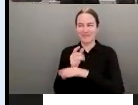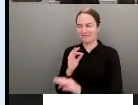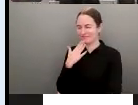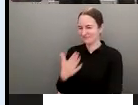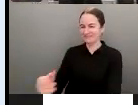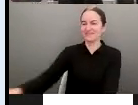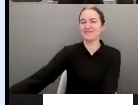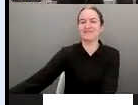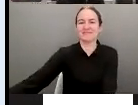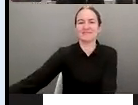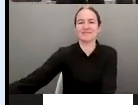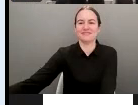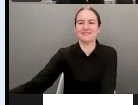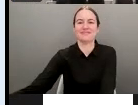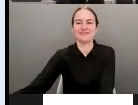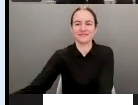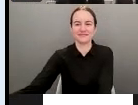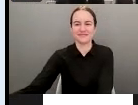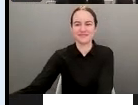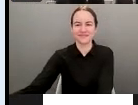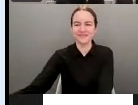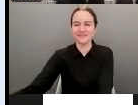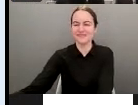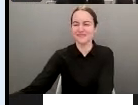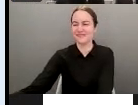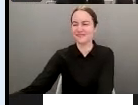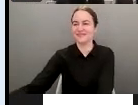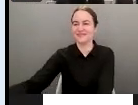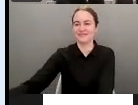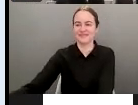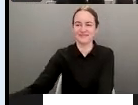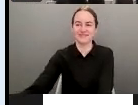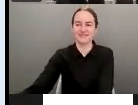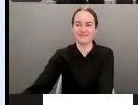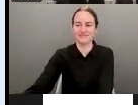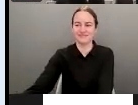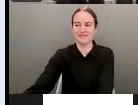We were just asked to move a bit. So I hope that is better now.